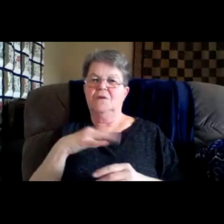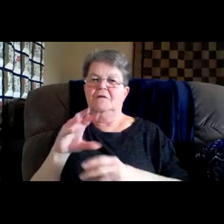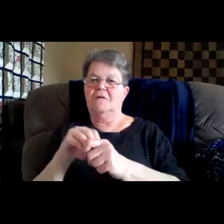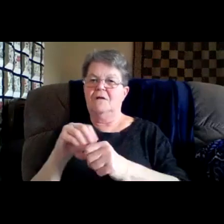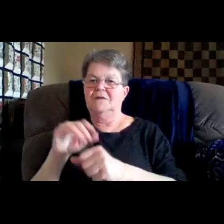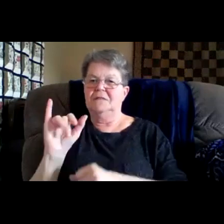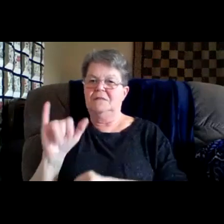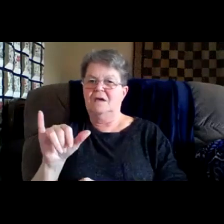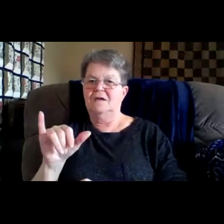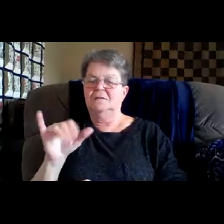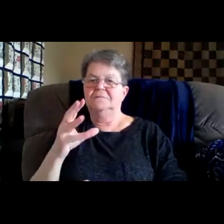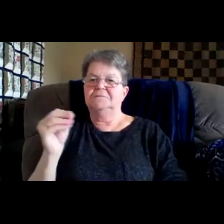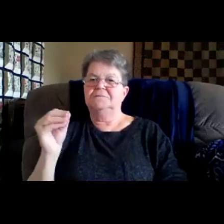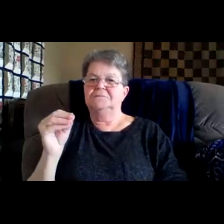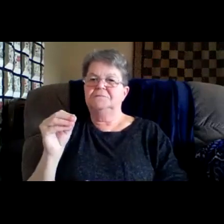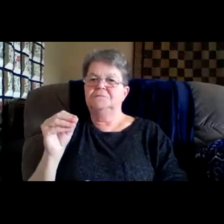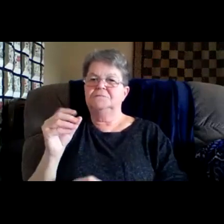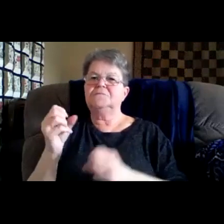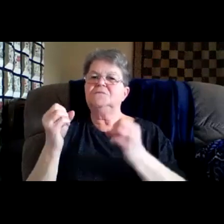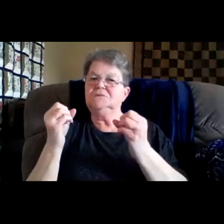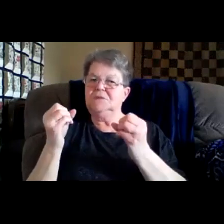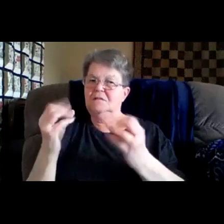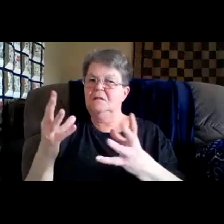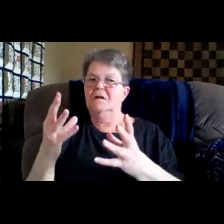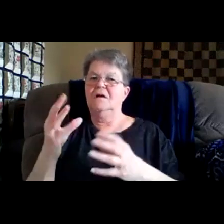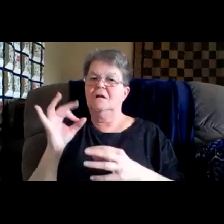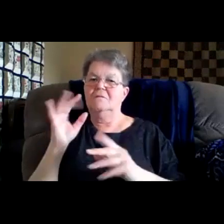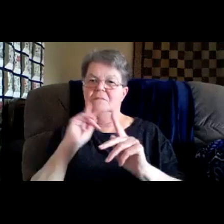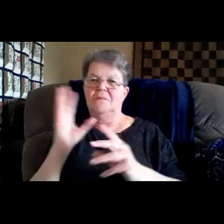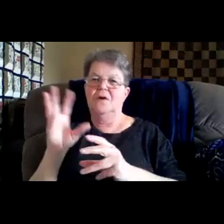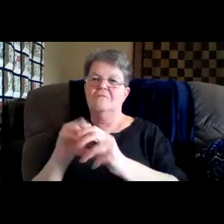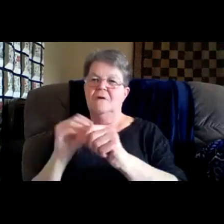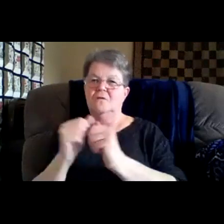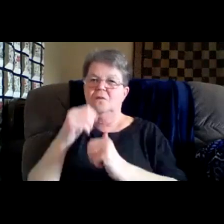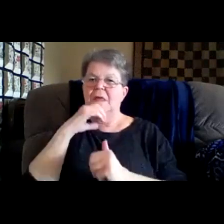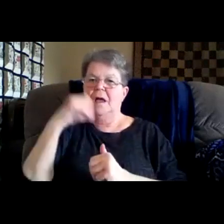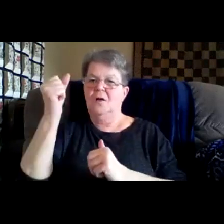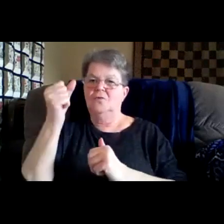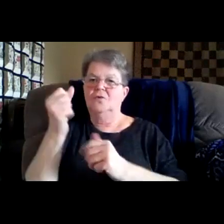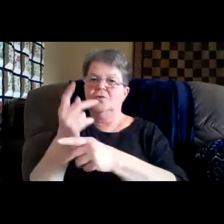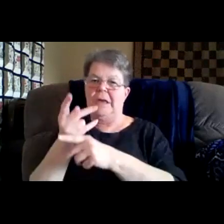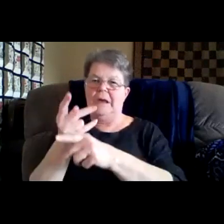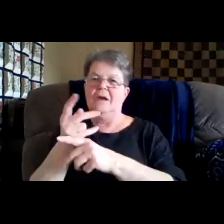and there were a lot of folks involved with elder care and in that weans group.